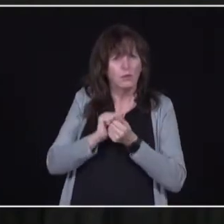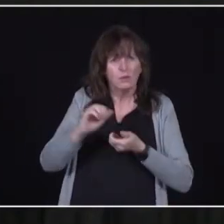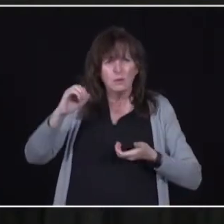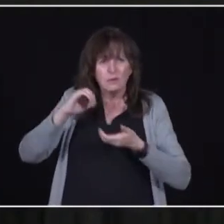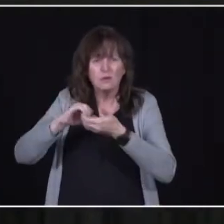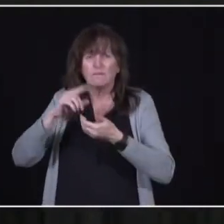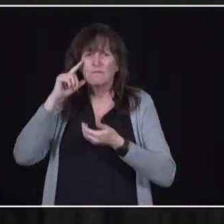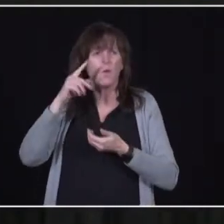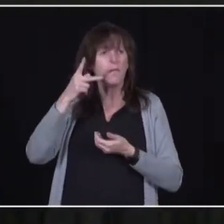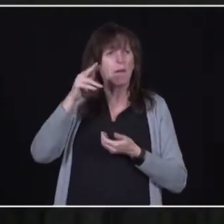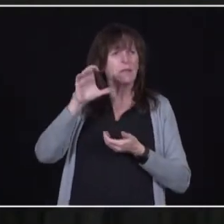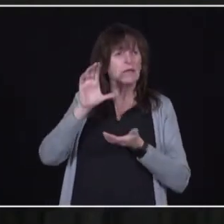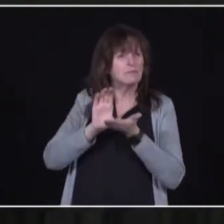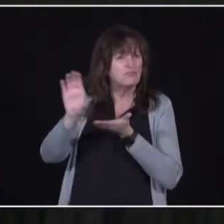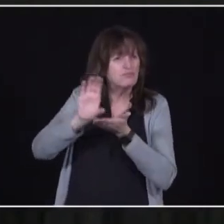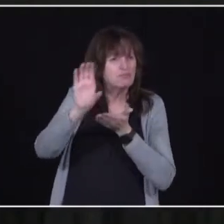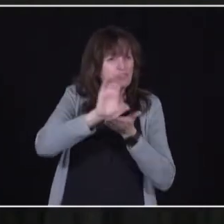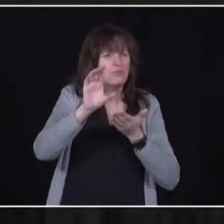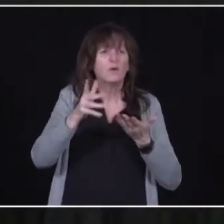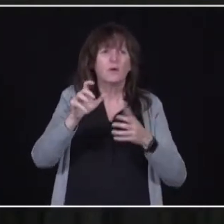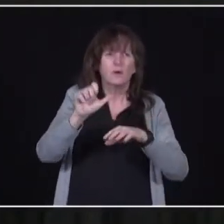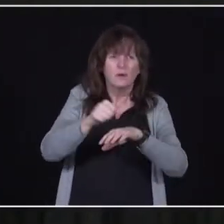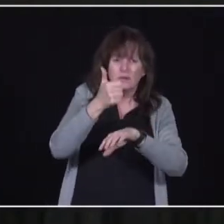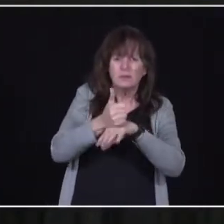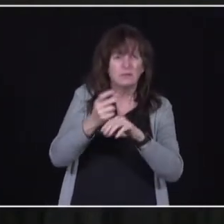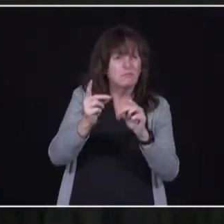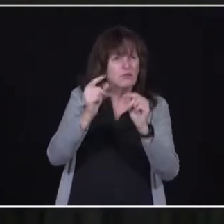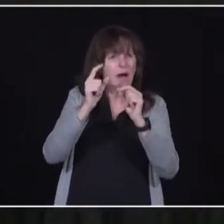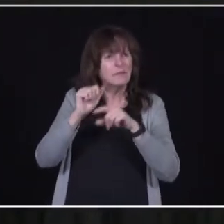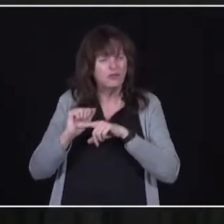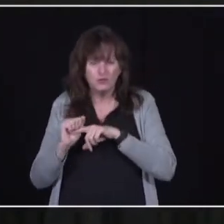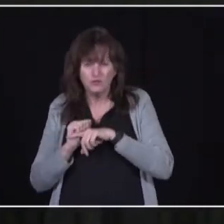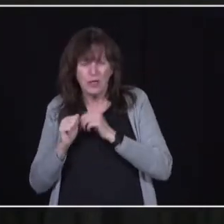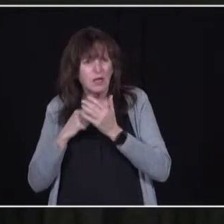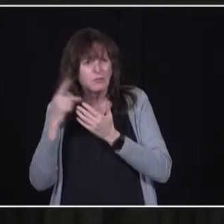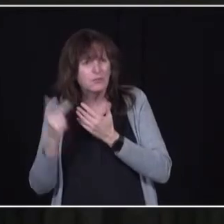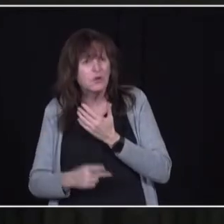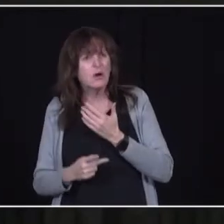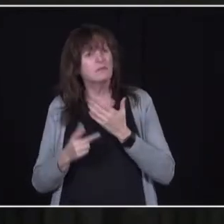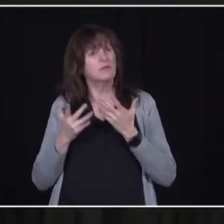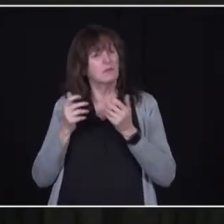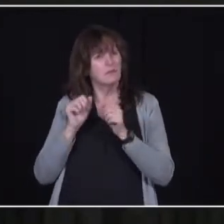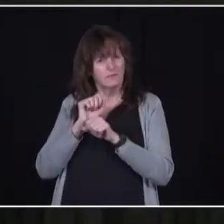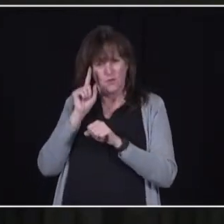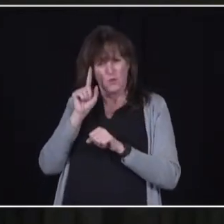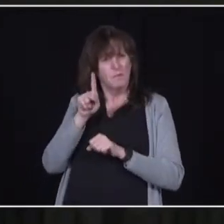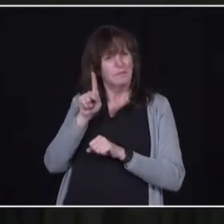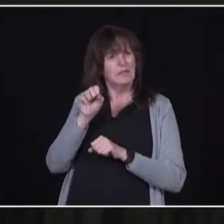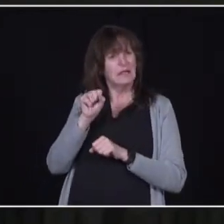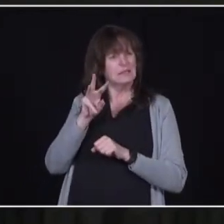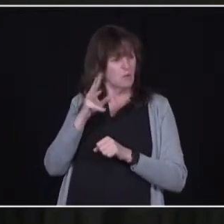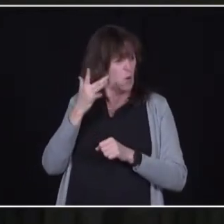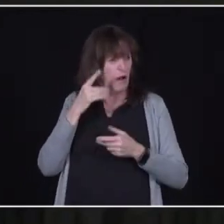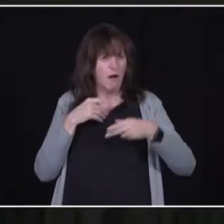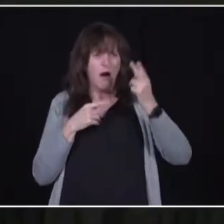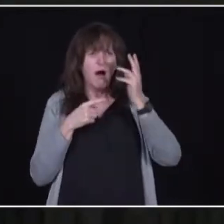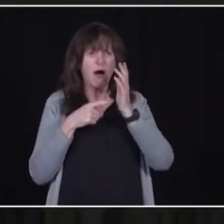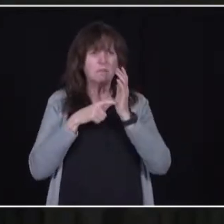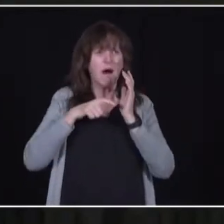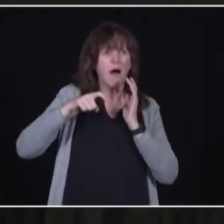to create a rapidly training program that will qualify PSW's for high demand jobs in the healthcare sector.